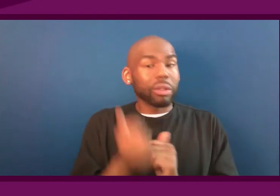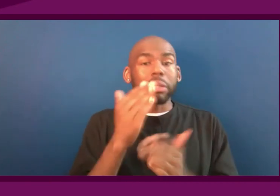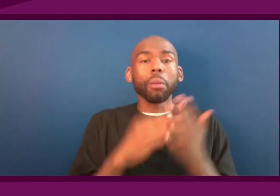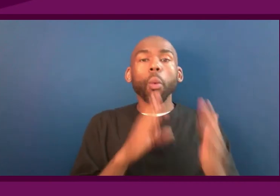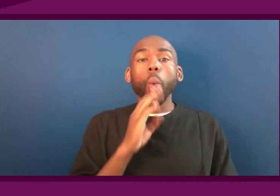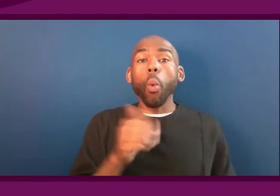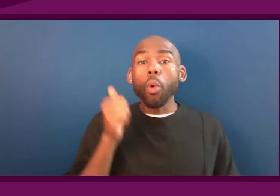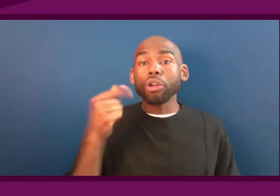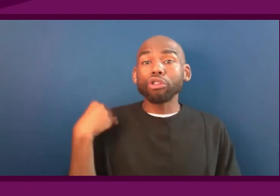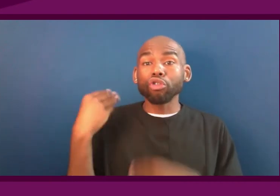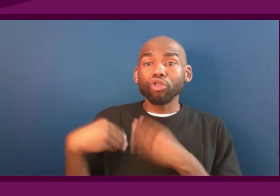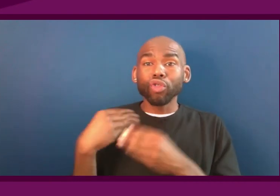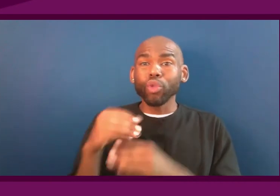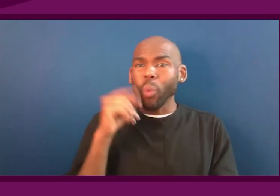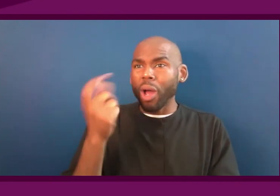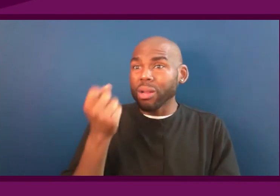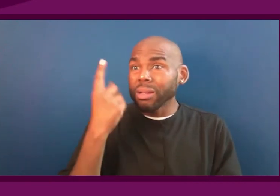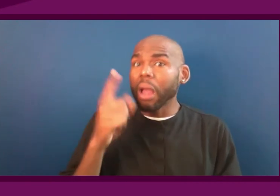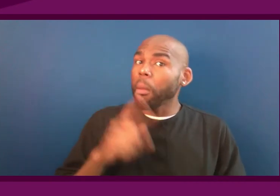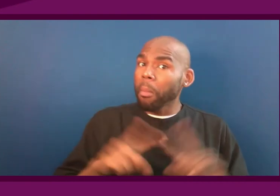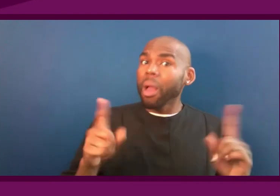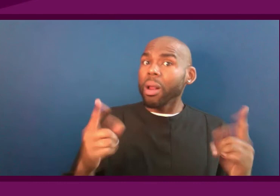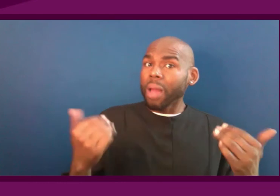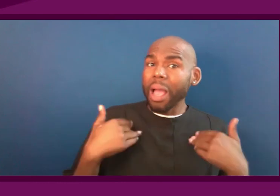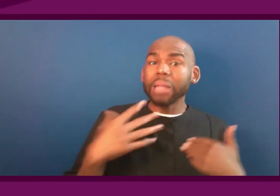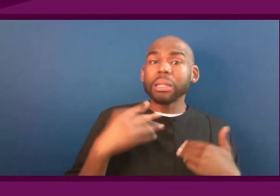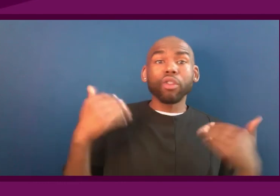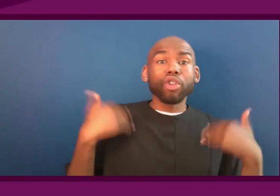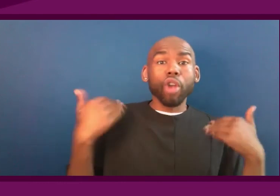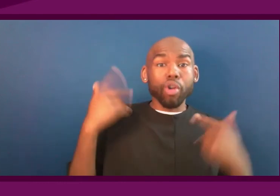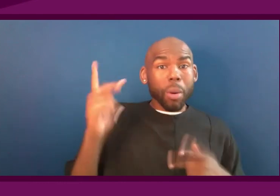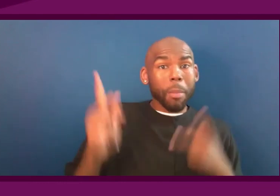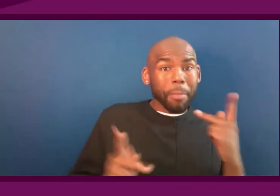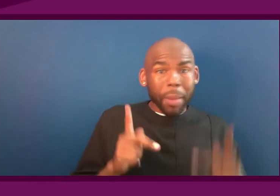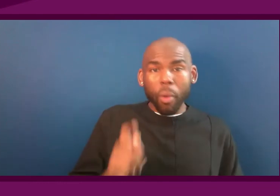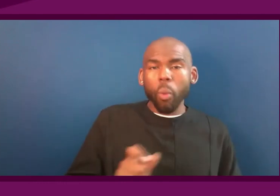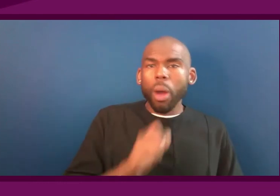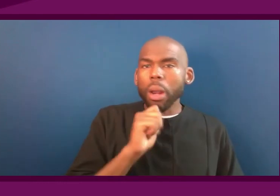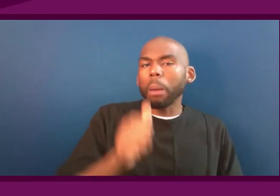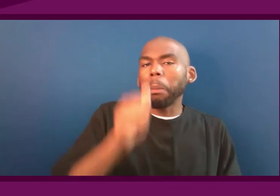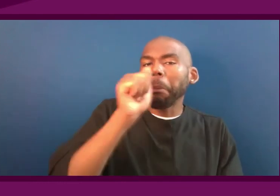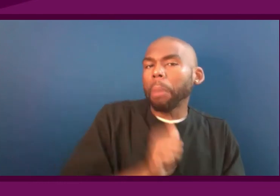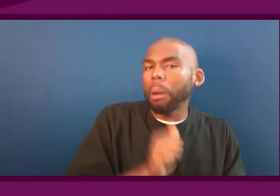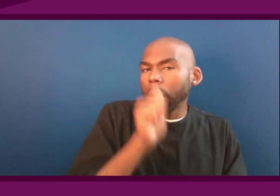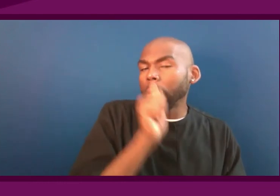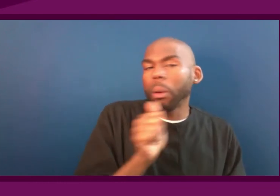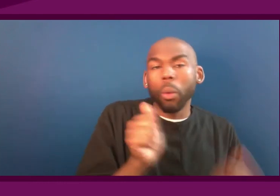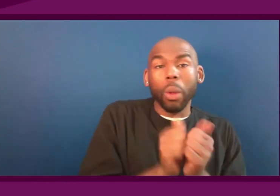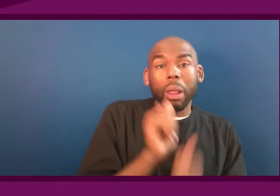stop making money. Everything that you're focused on, make sure that you're looking at... We want